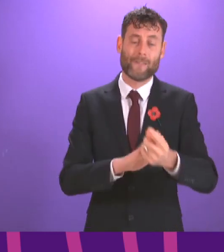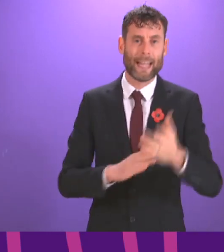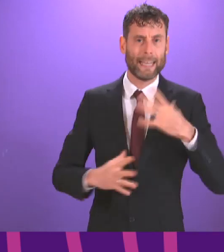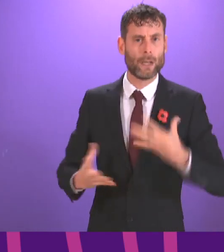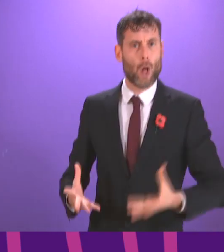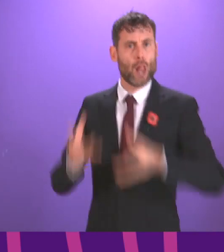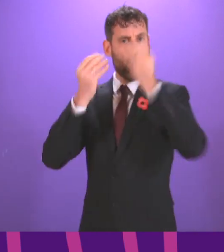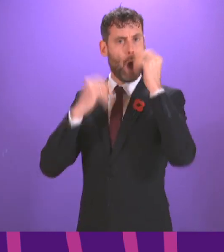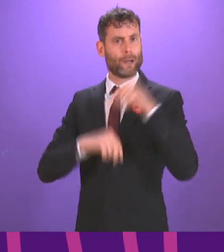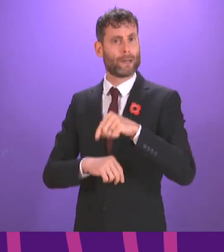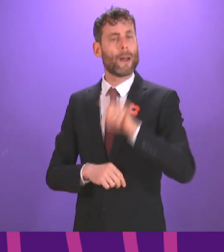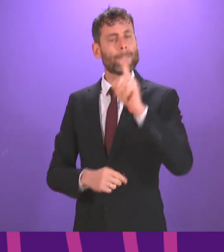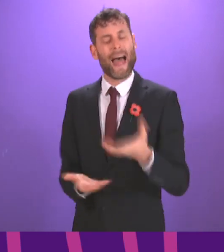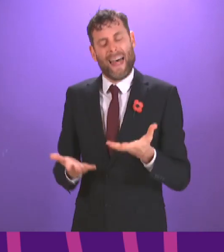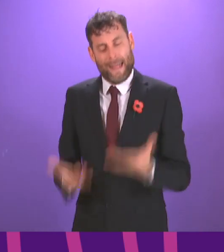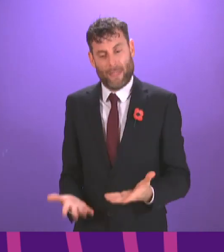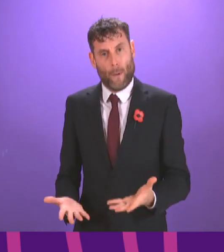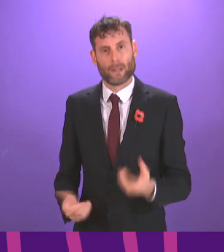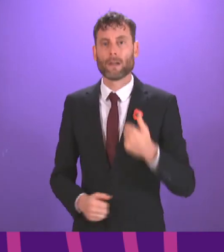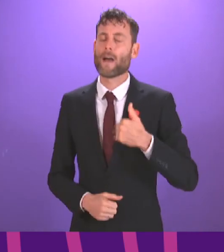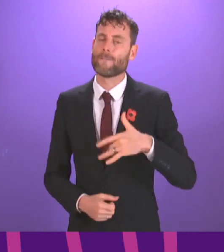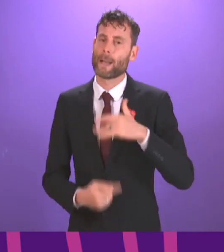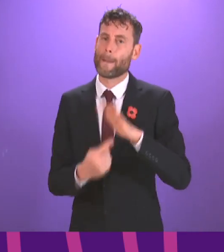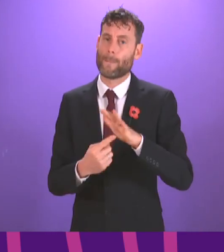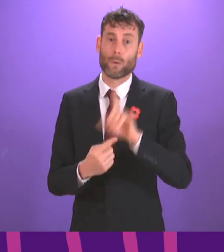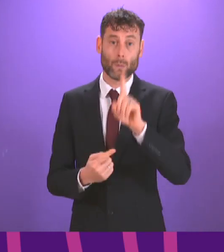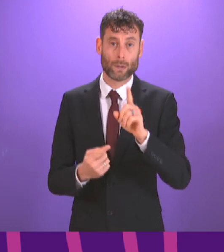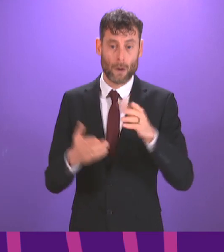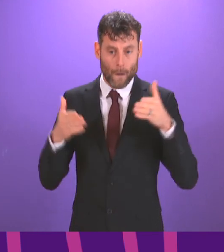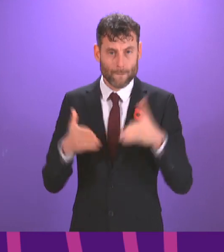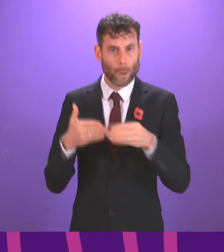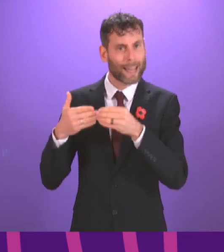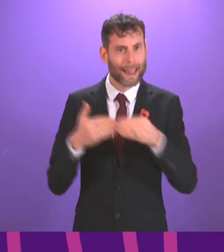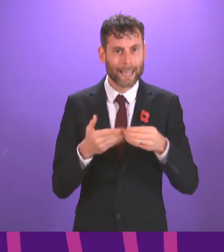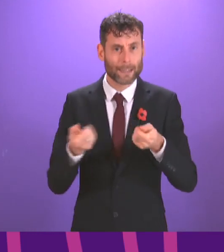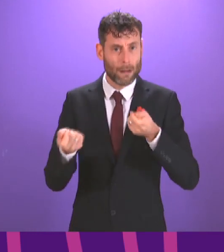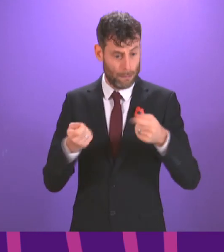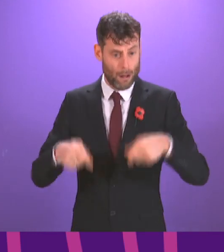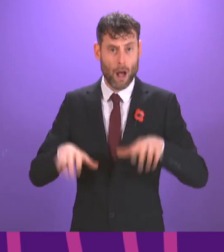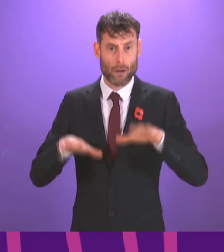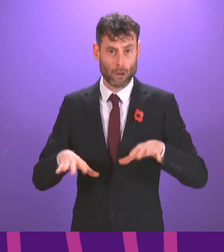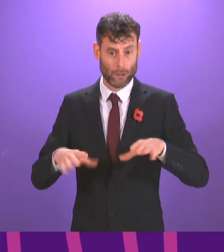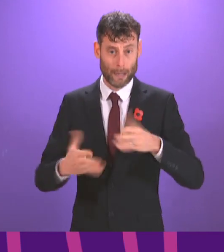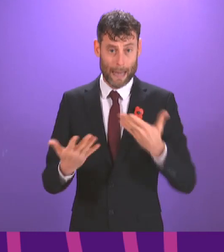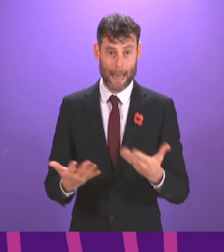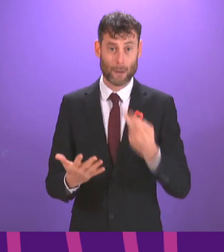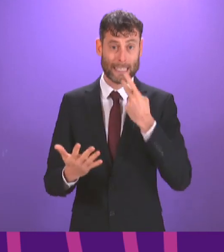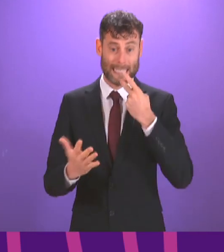However, right now, my main duty as First Minister is to continue to lead the country in a very focused way through the second wave that still lies ahead of us.